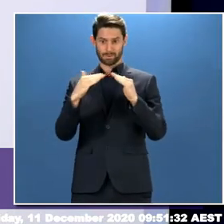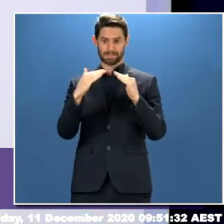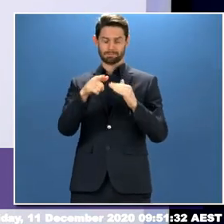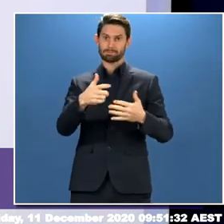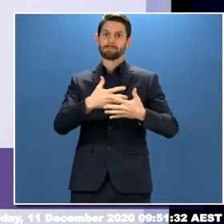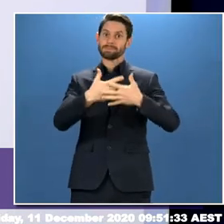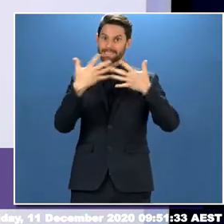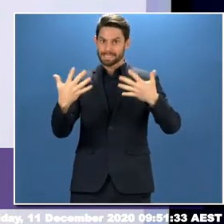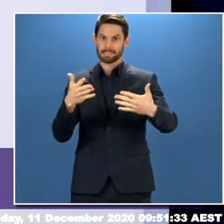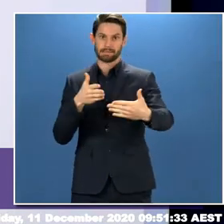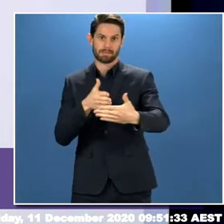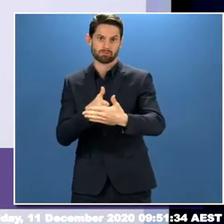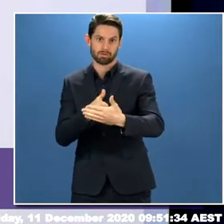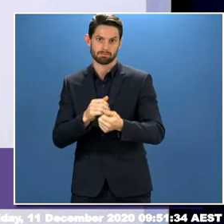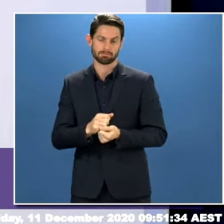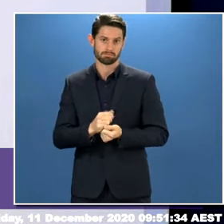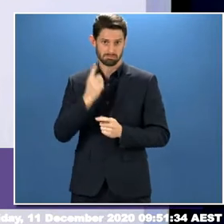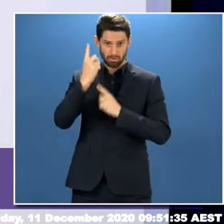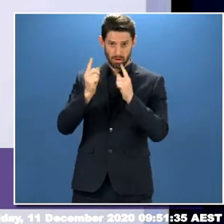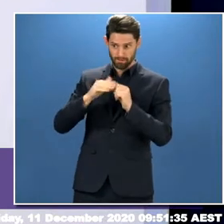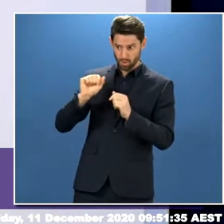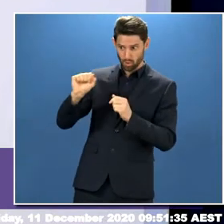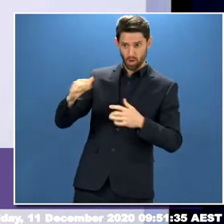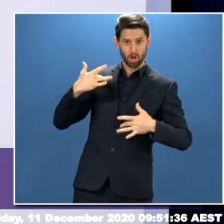If we look at your career where you have moved around to different countries and